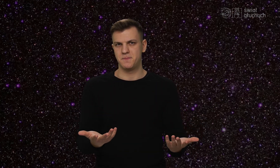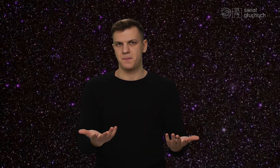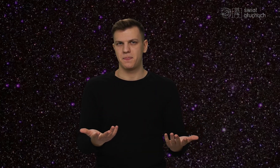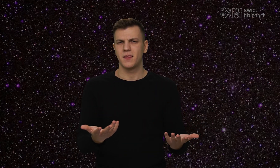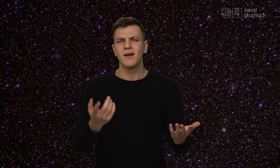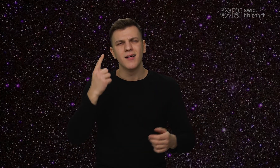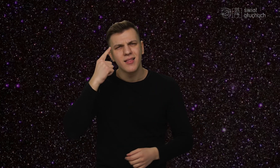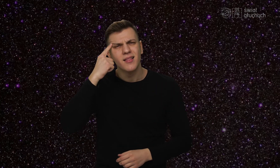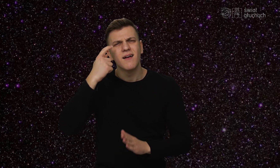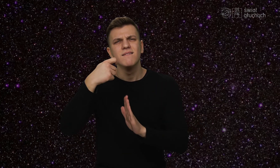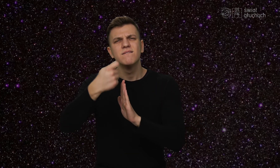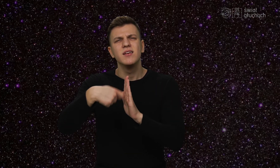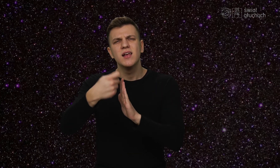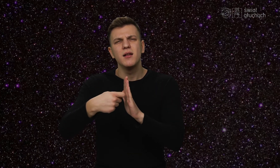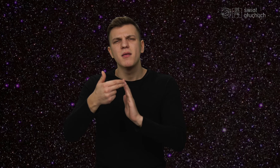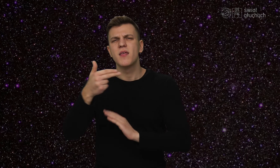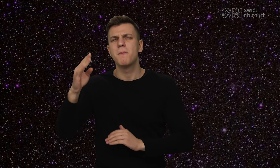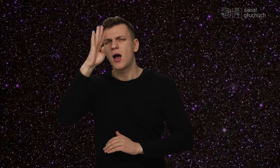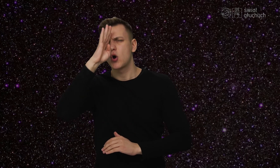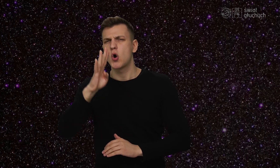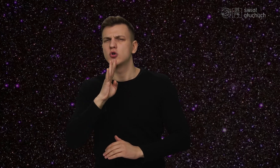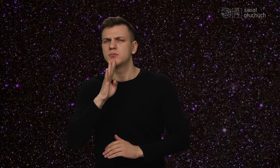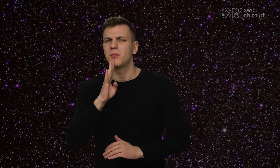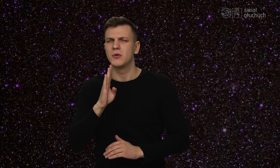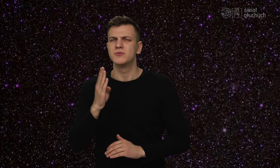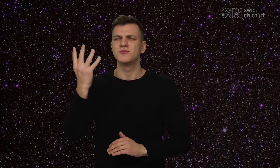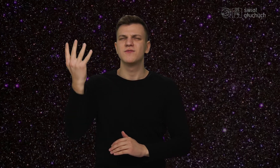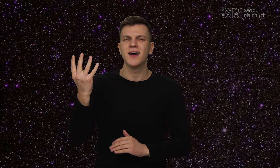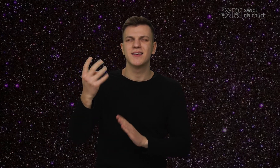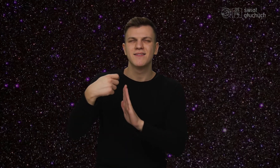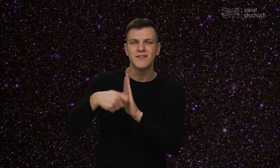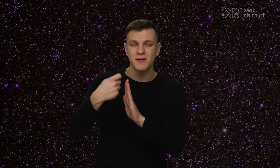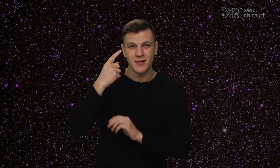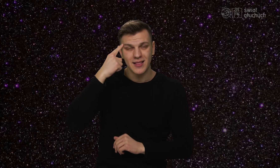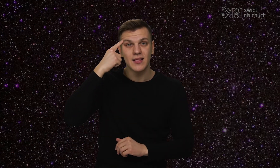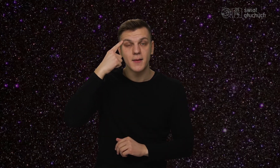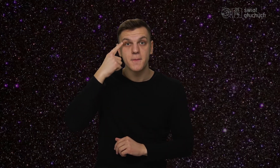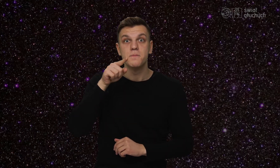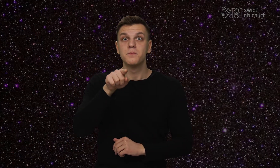But from episode 4 about space tourists, we know